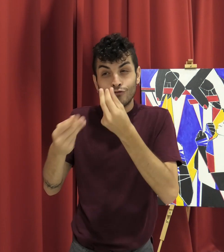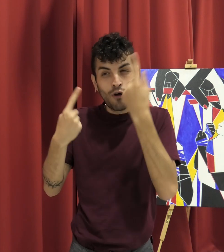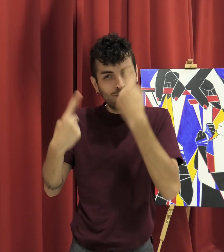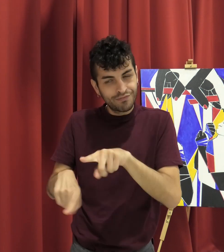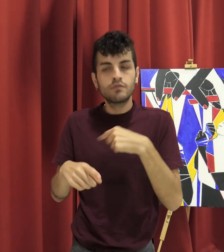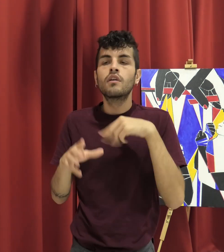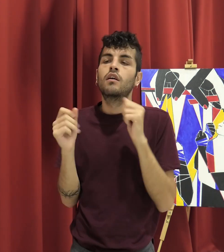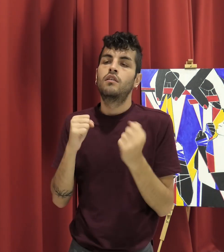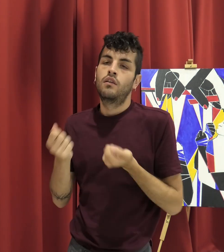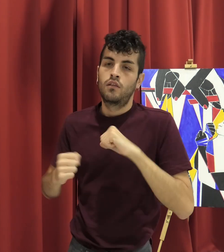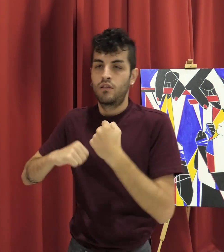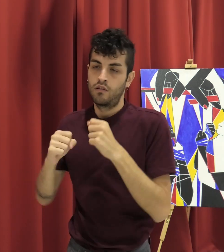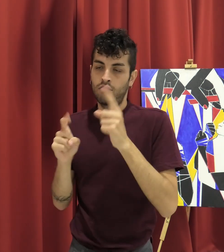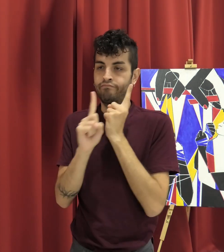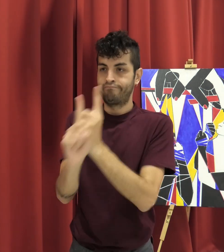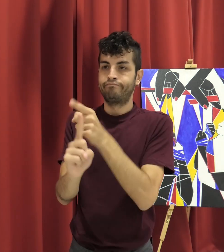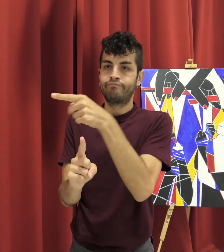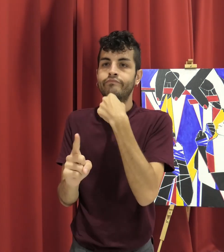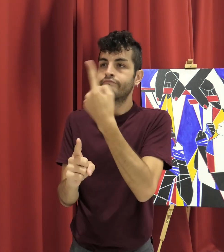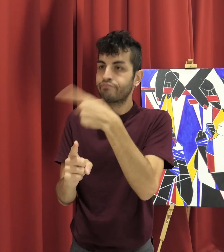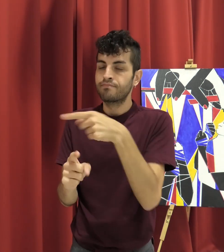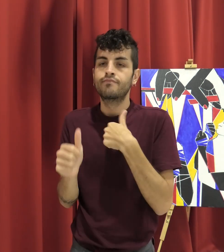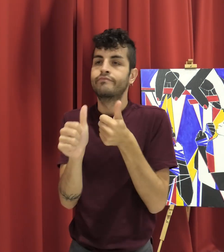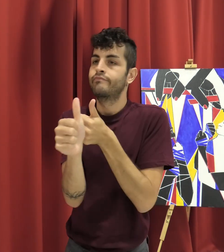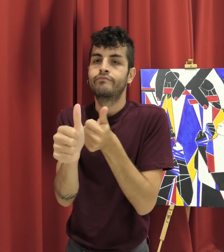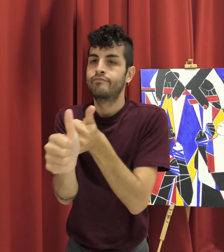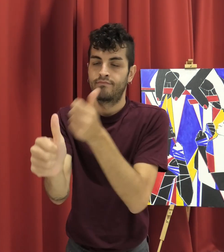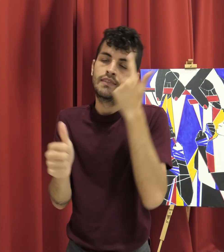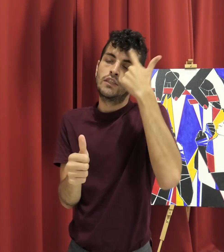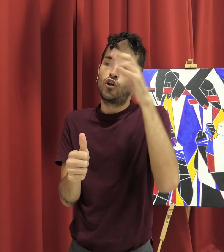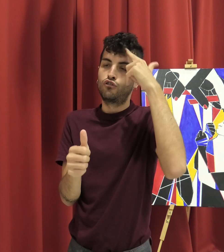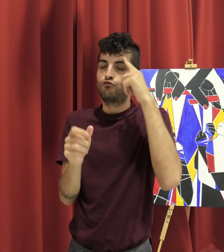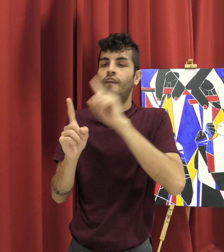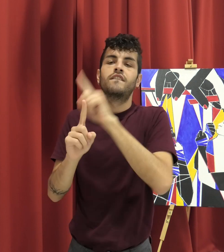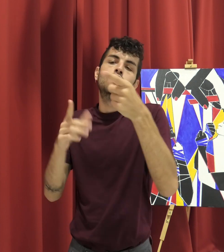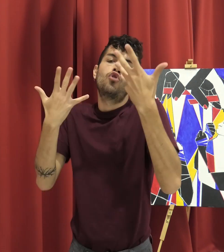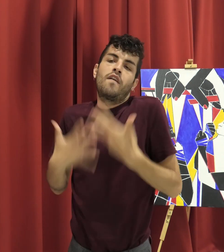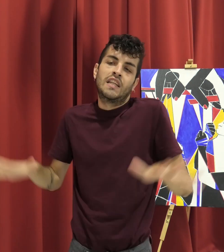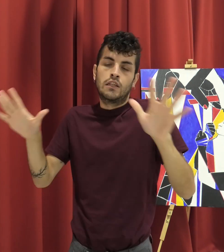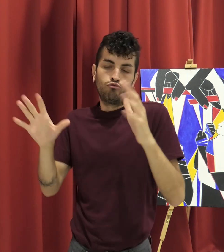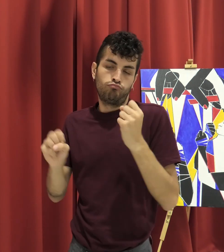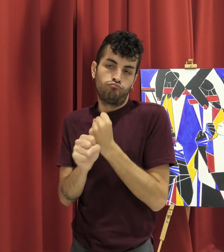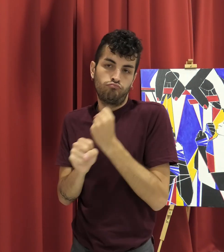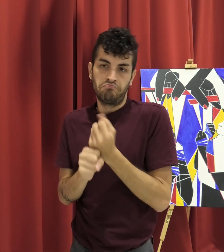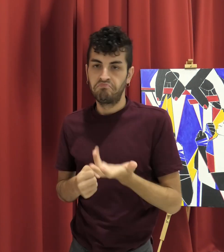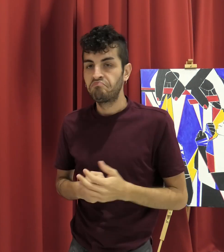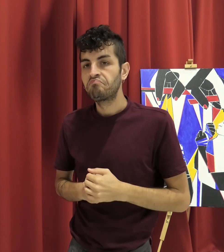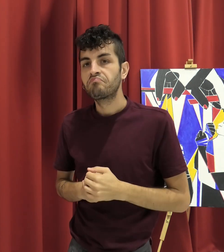I simply follow him to the place where we have to go and where I have to stay until the work is done.